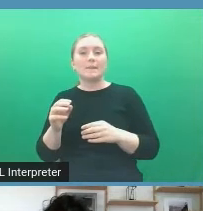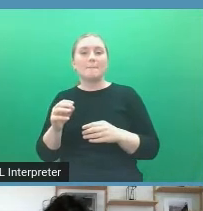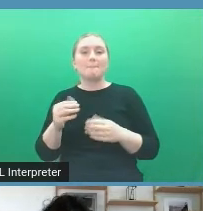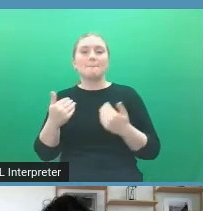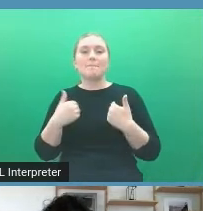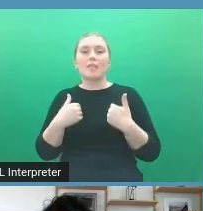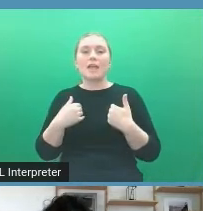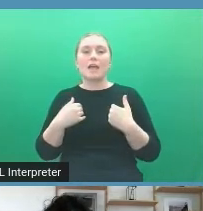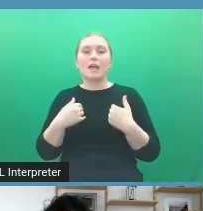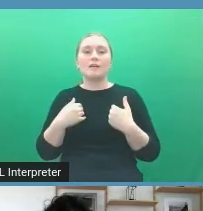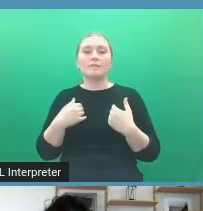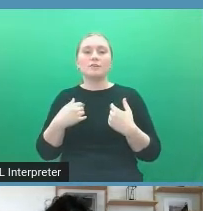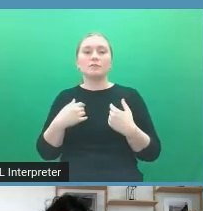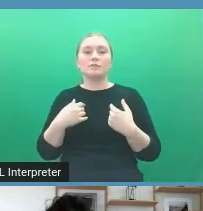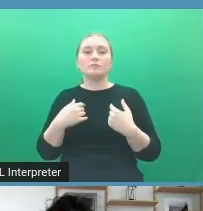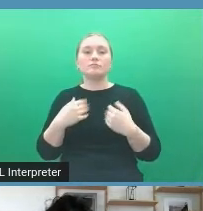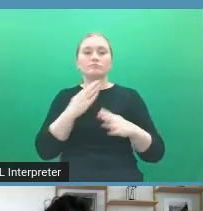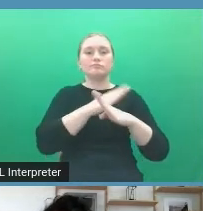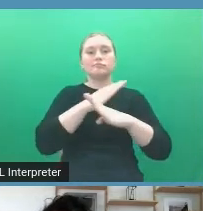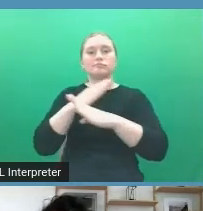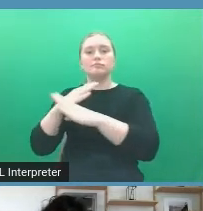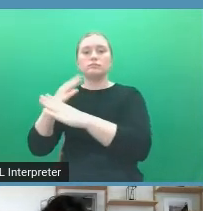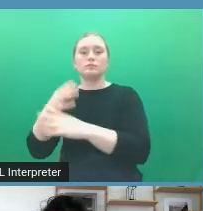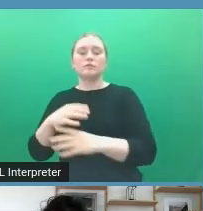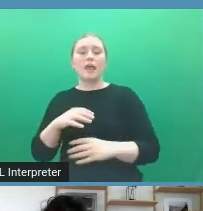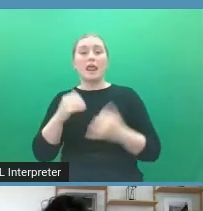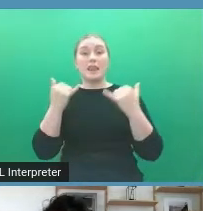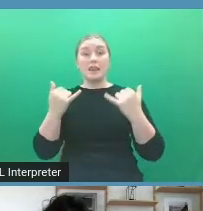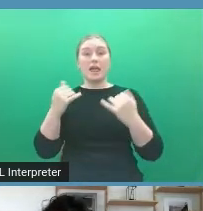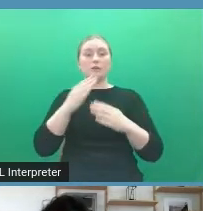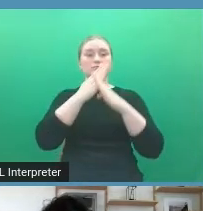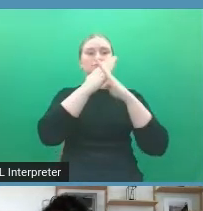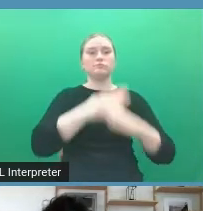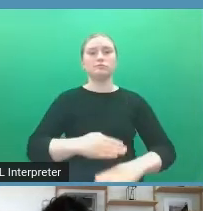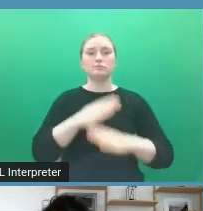in museums and starts to get around some of those issues that we were talking about earlier that